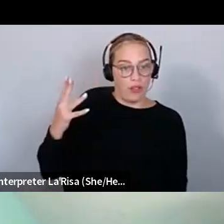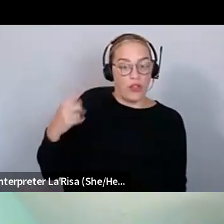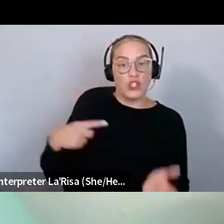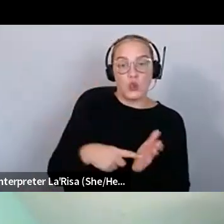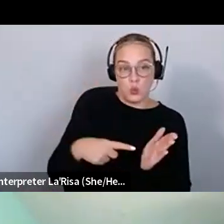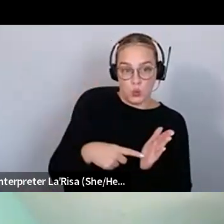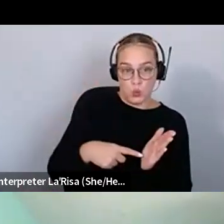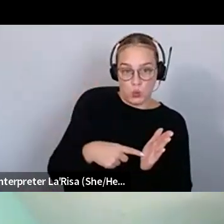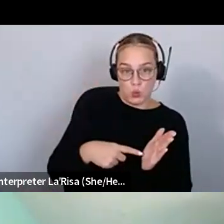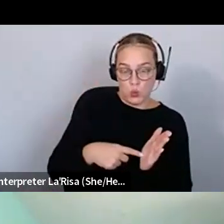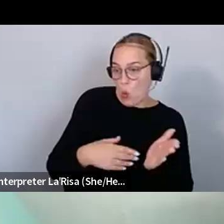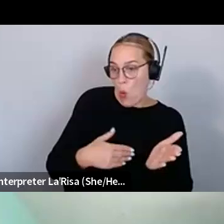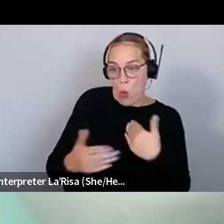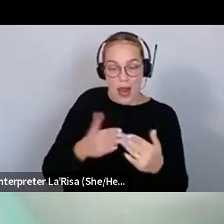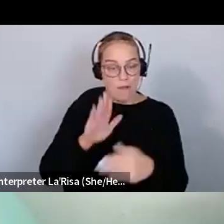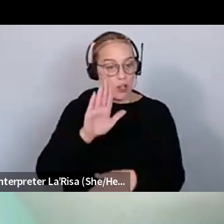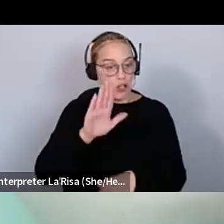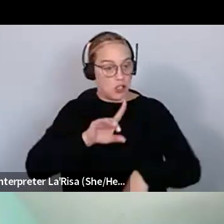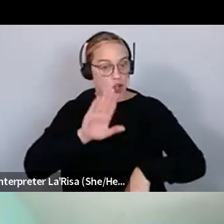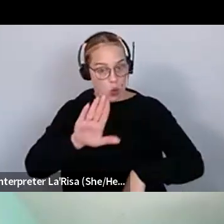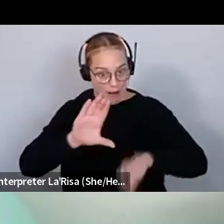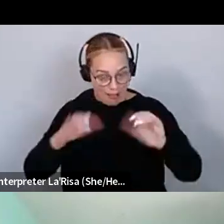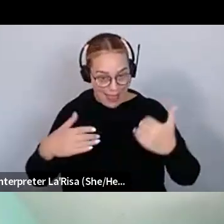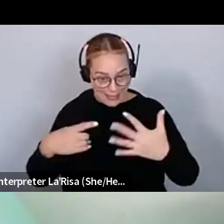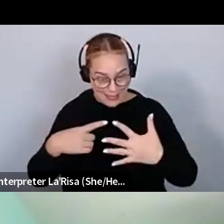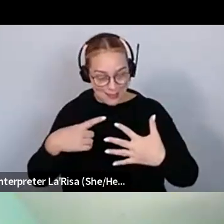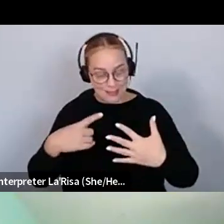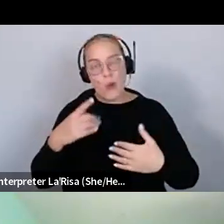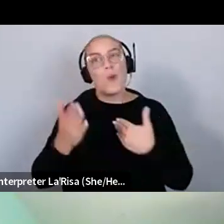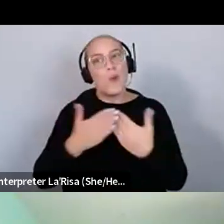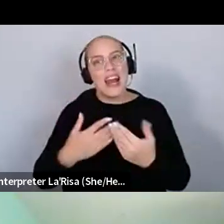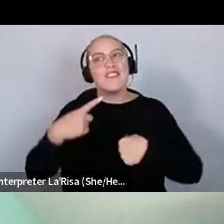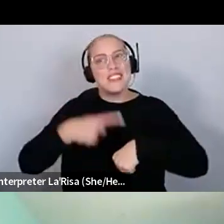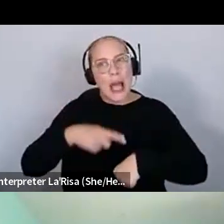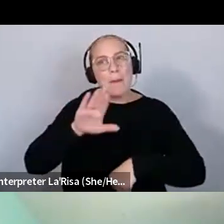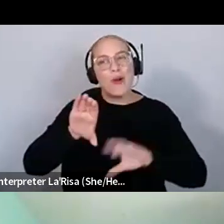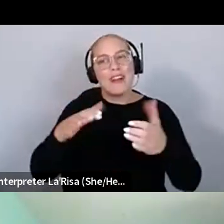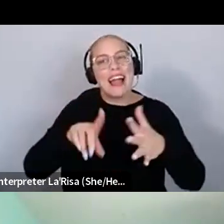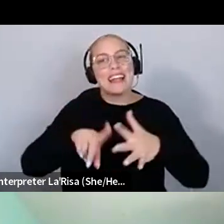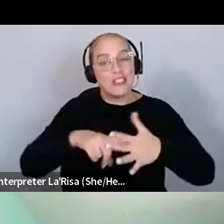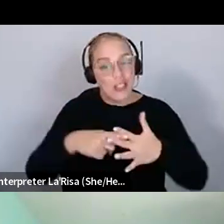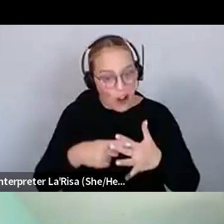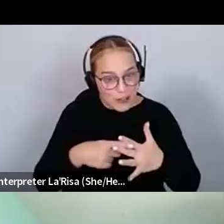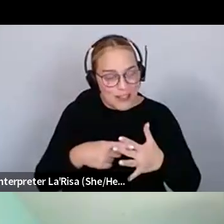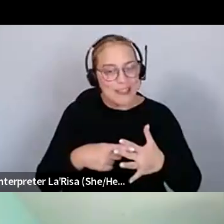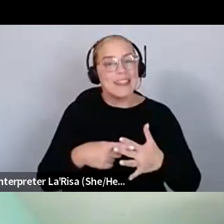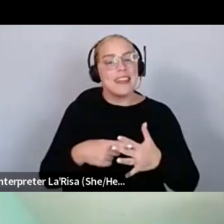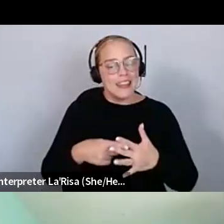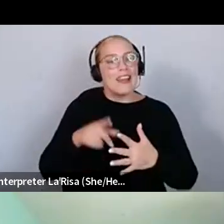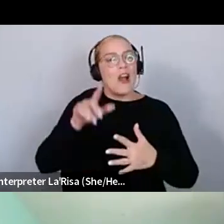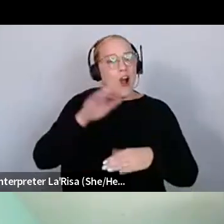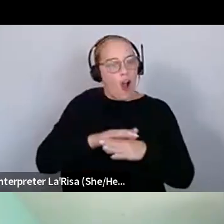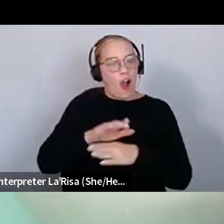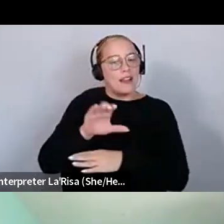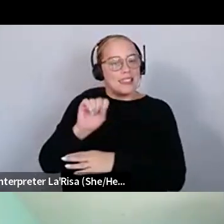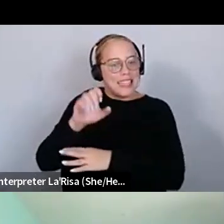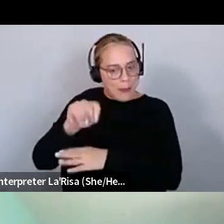on Tuesday of next week. I would have been prepared for this -- September